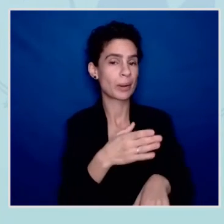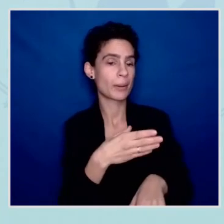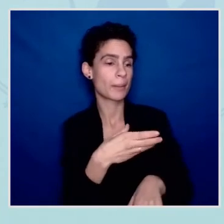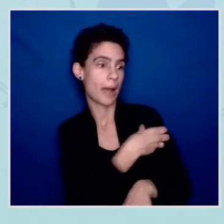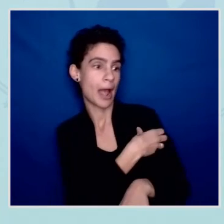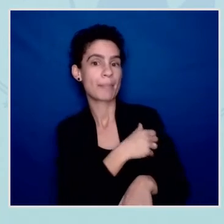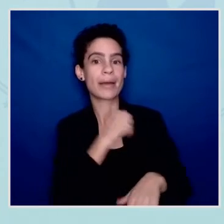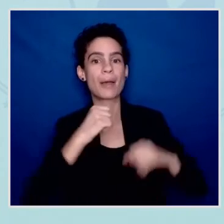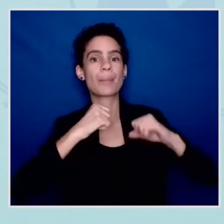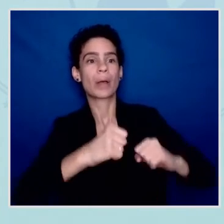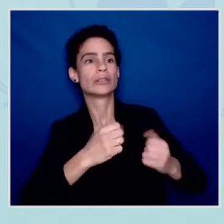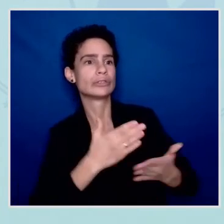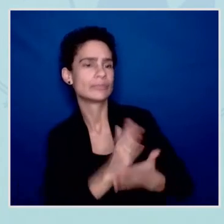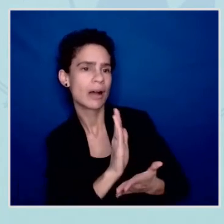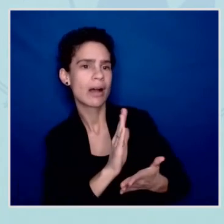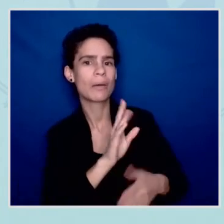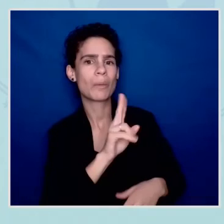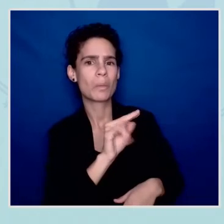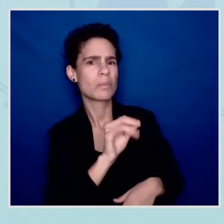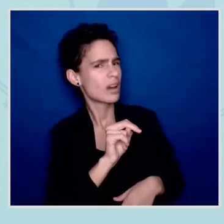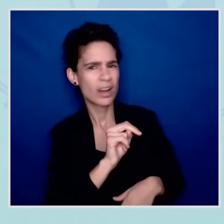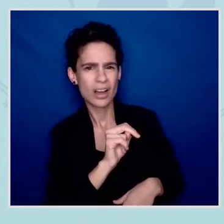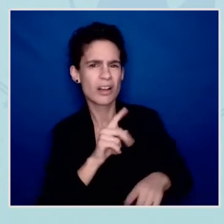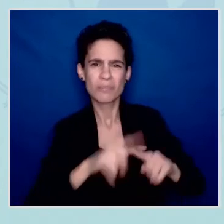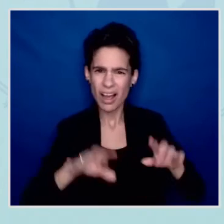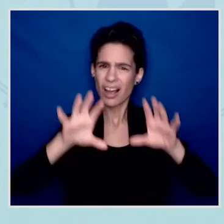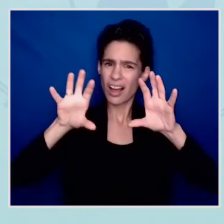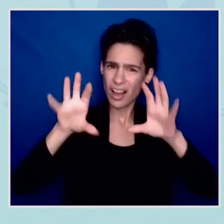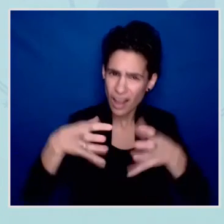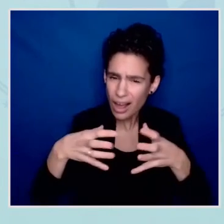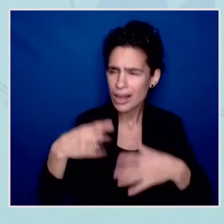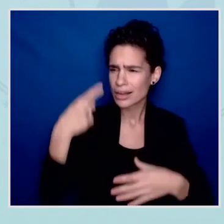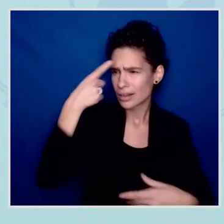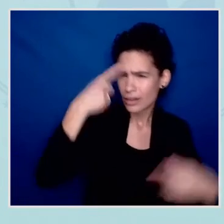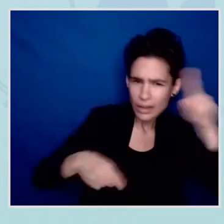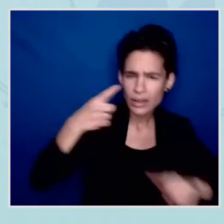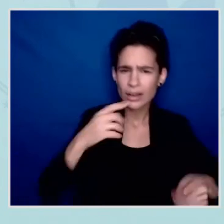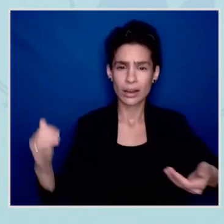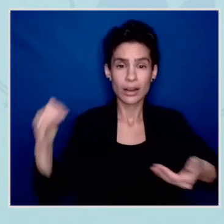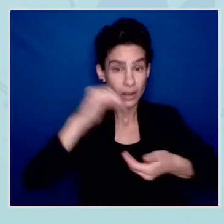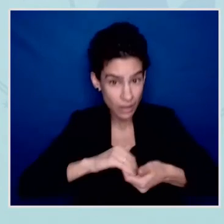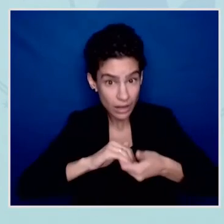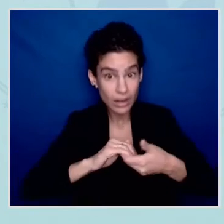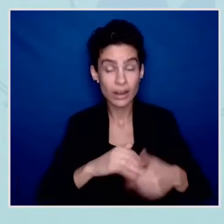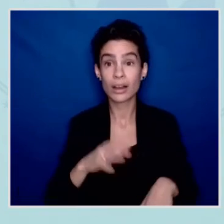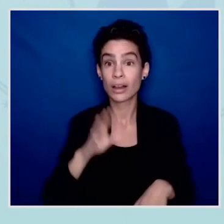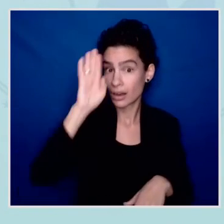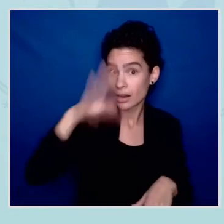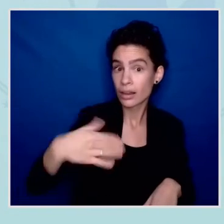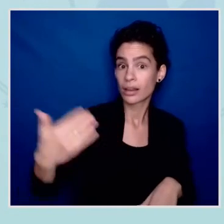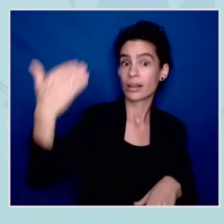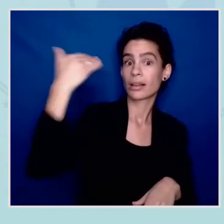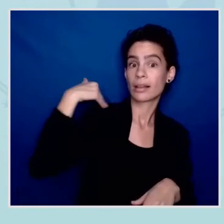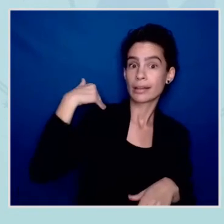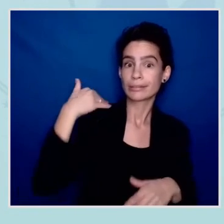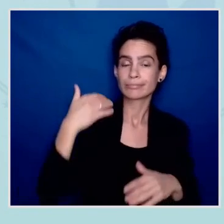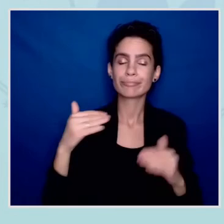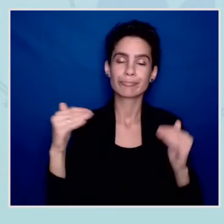MUCH MORE, IT'S GOING TO CREATE MILLIONS OF GOOD PAYING JOBS. MARTY KNOWS WORKER POWER MEANS NOT JUST PROTECTING THE RIGHT